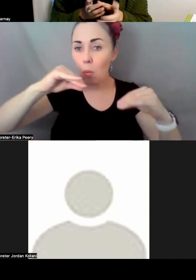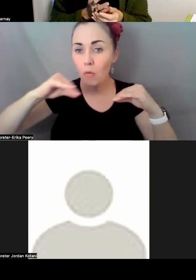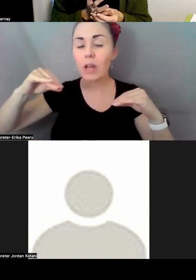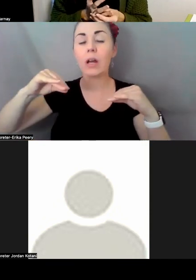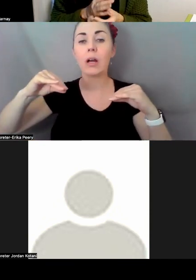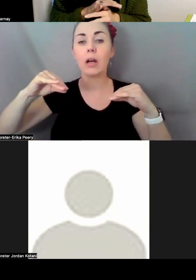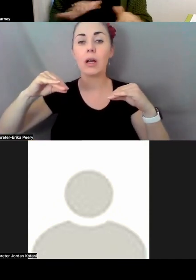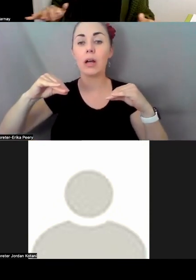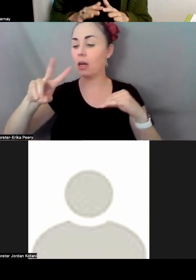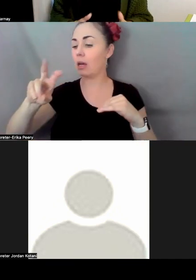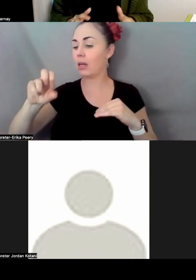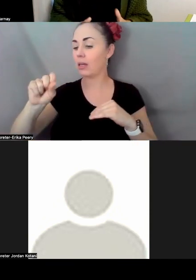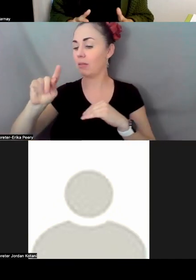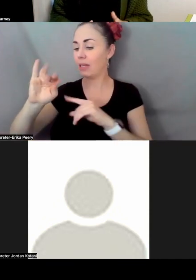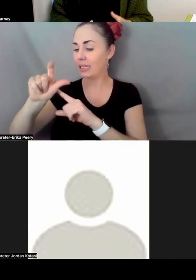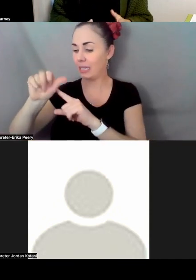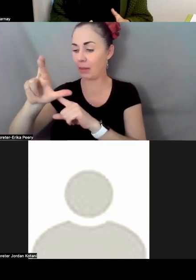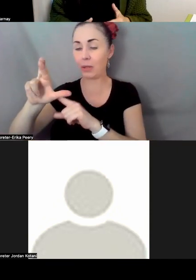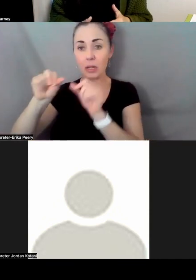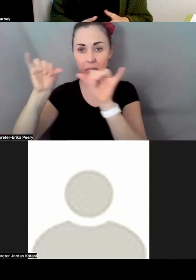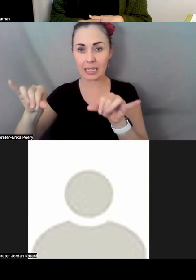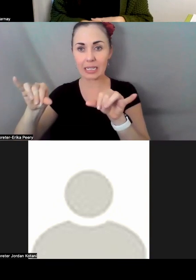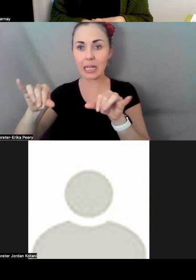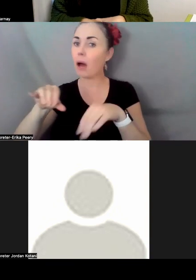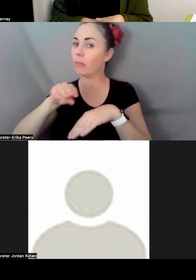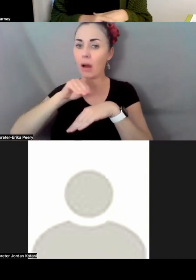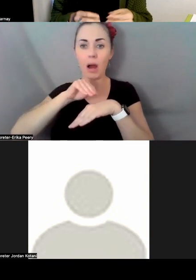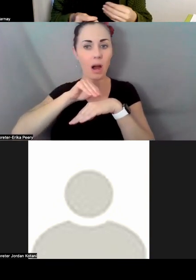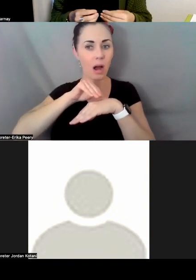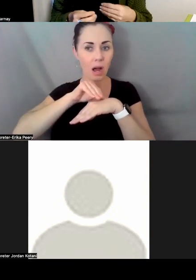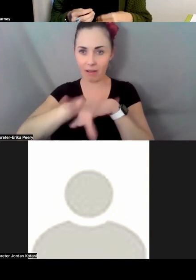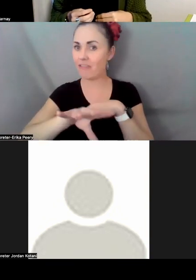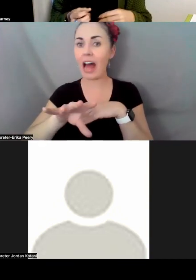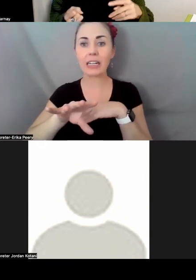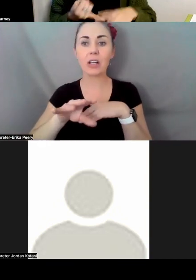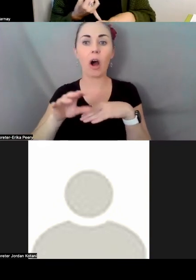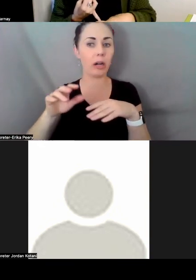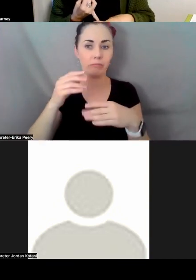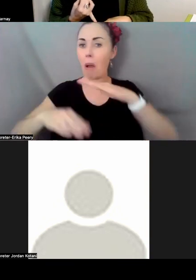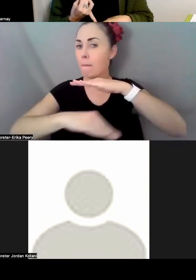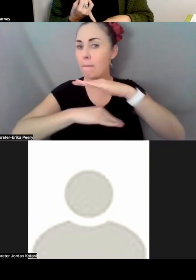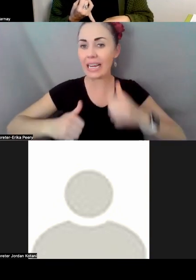informs all of our basic survival skills. That is what lets us know am I upside down?